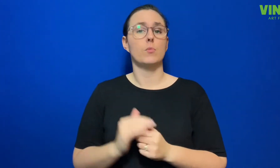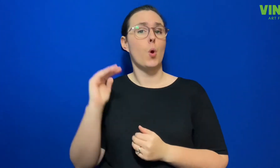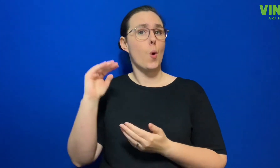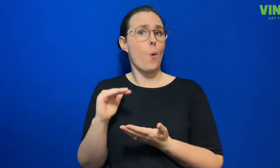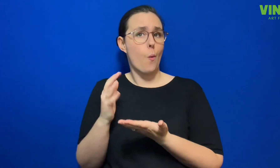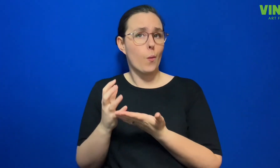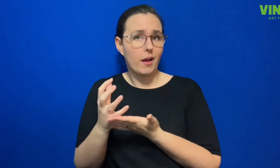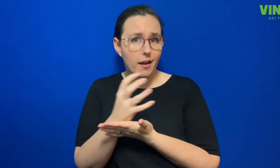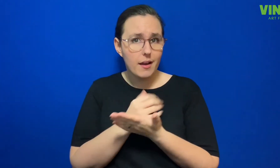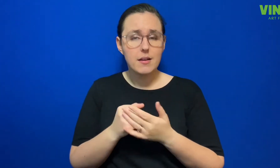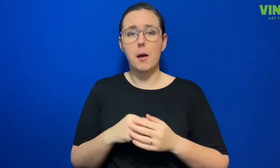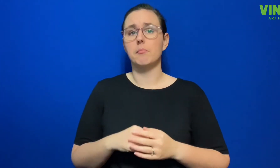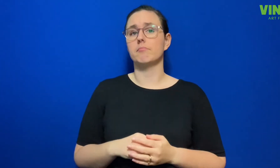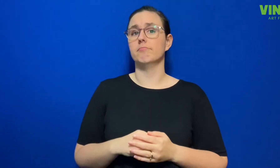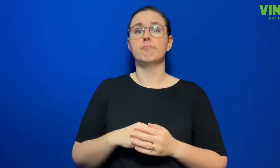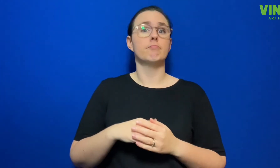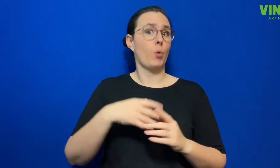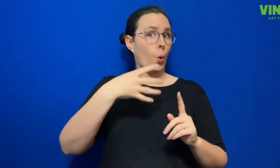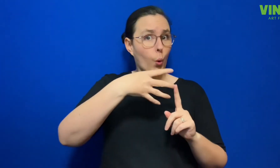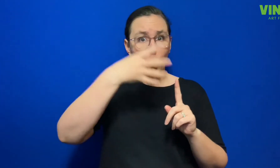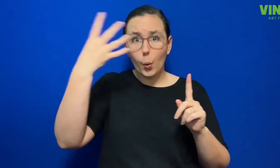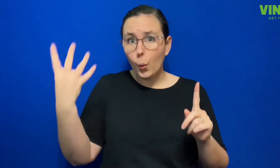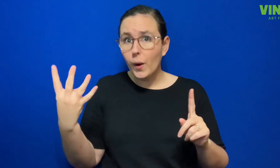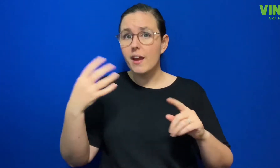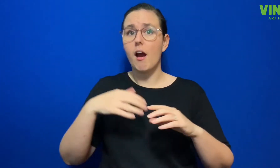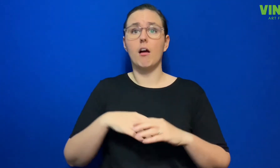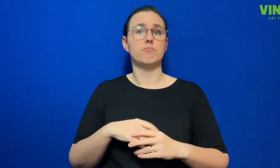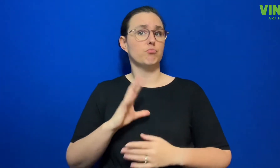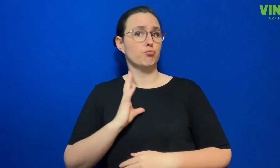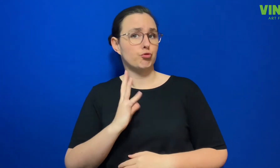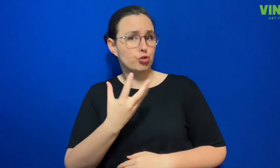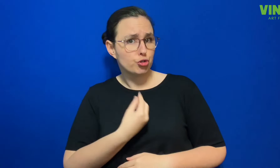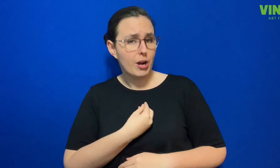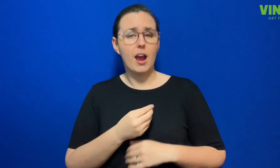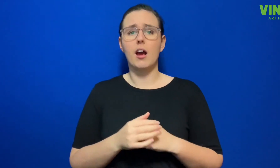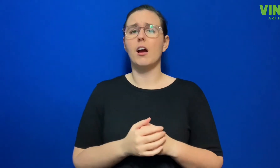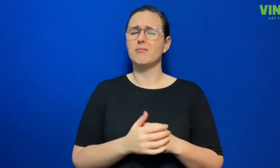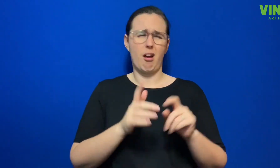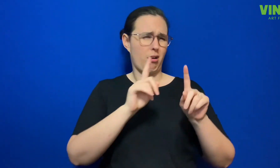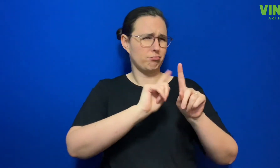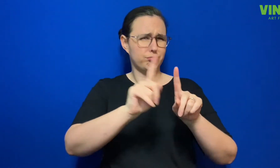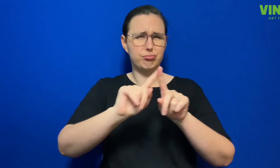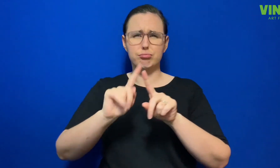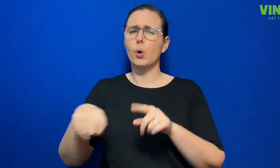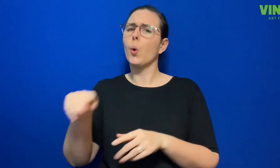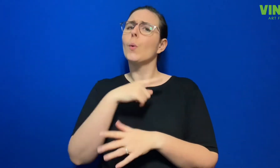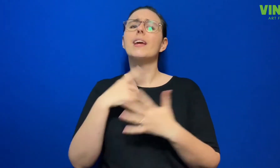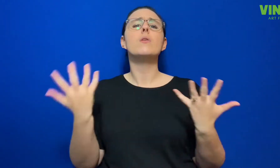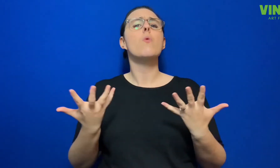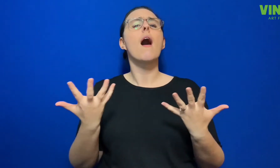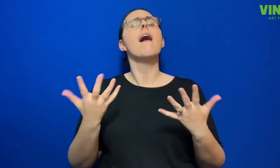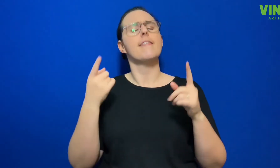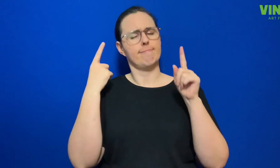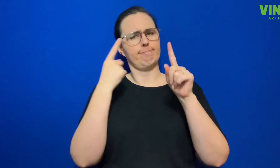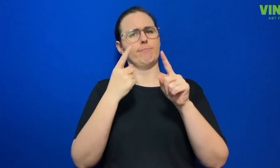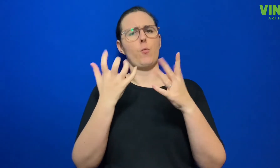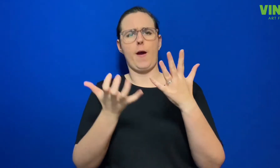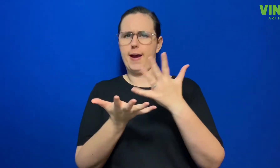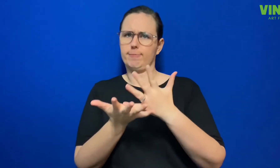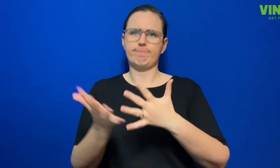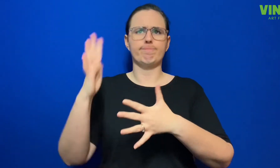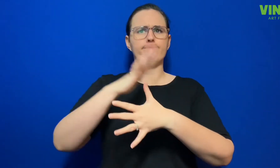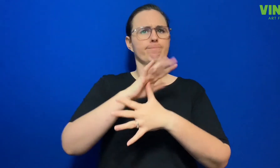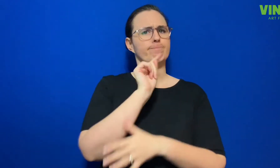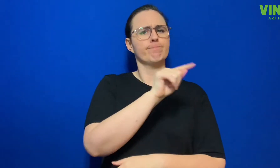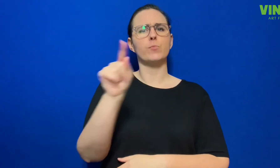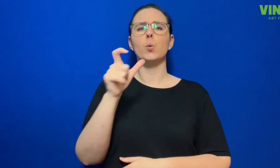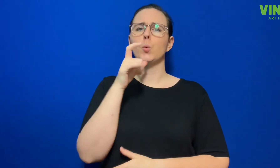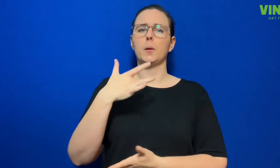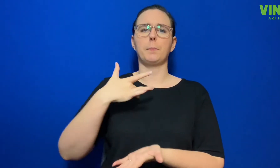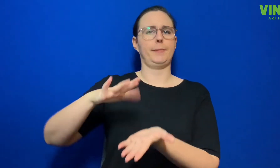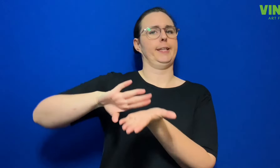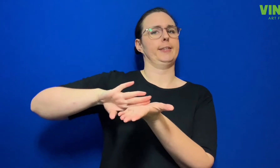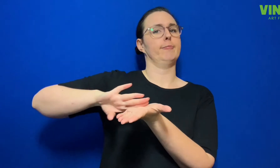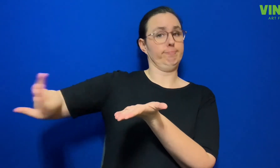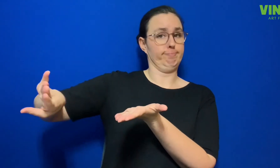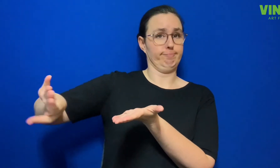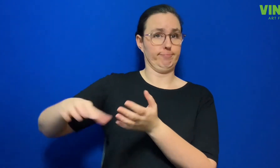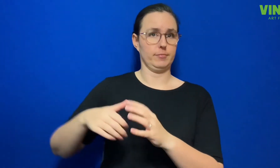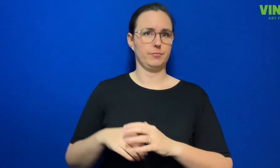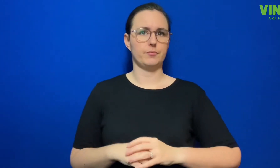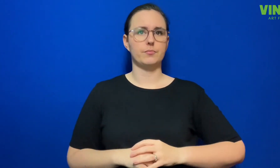low income, queer, and trans. We prioritize voices often pushed out or erased.